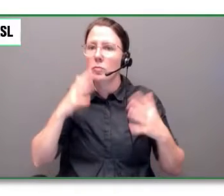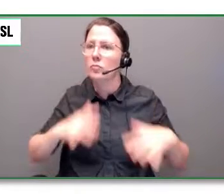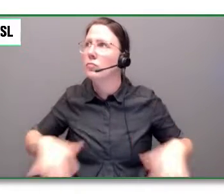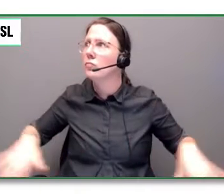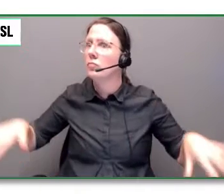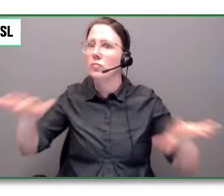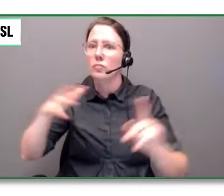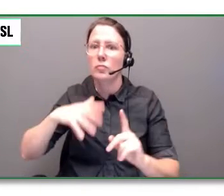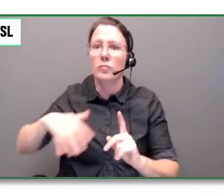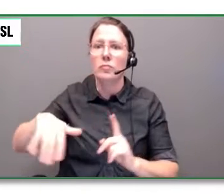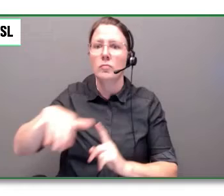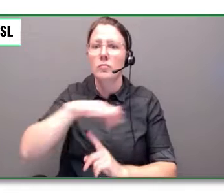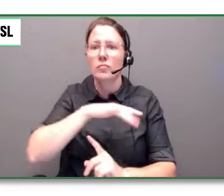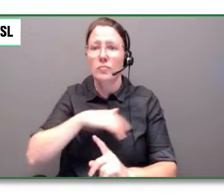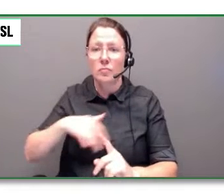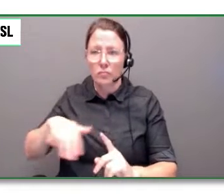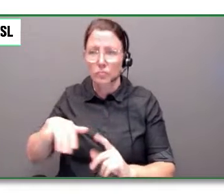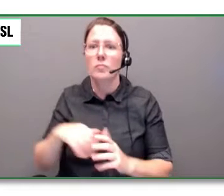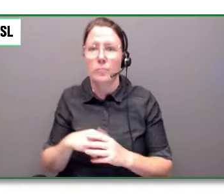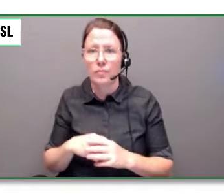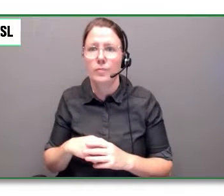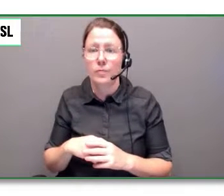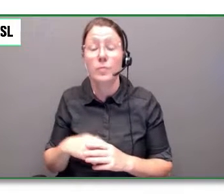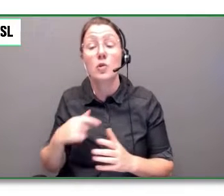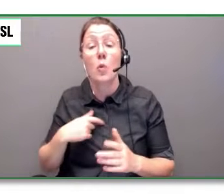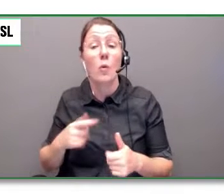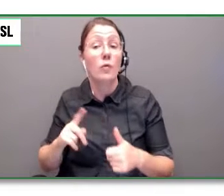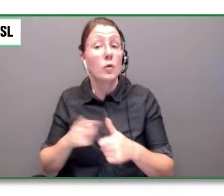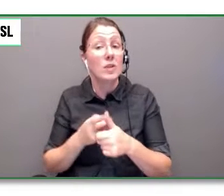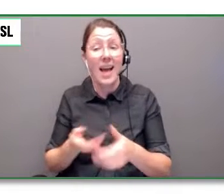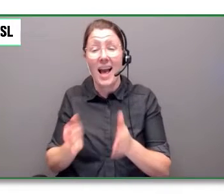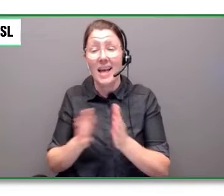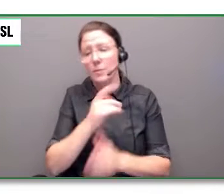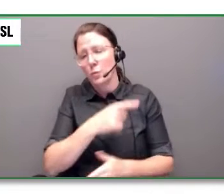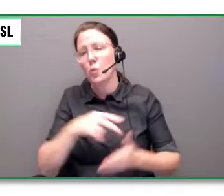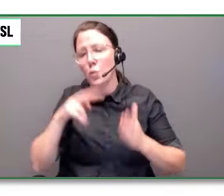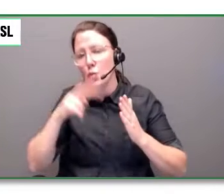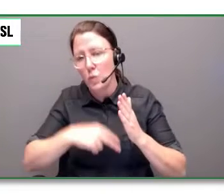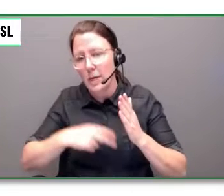philosophies I asked students to choose one of the authors to meditate on as